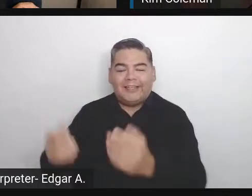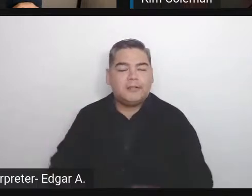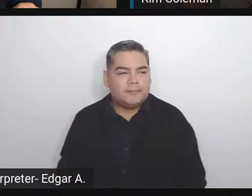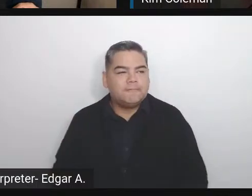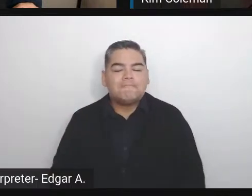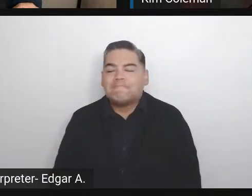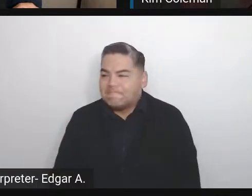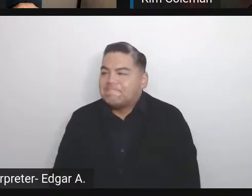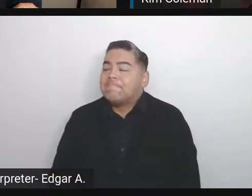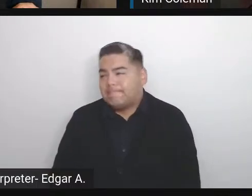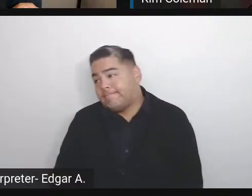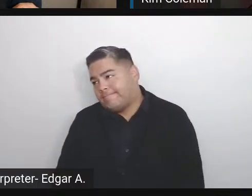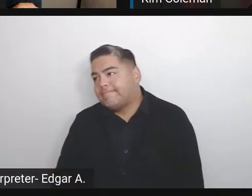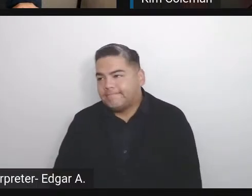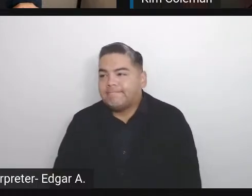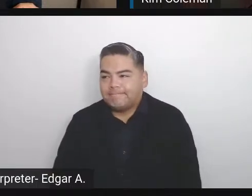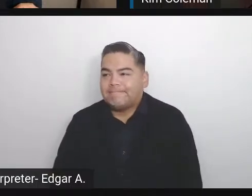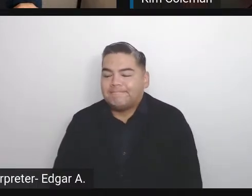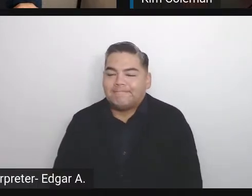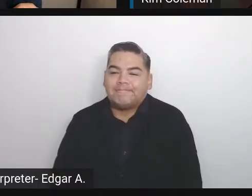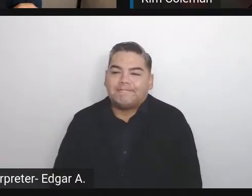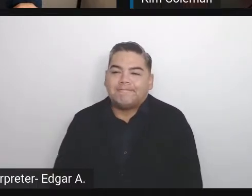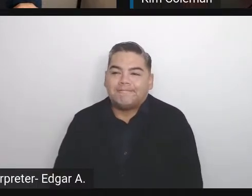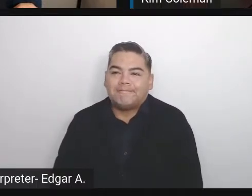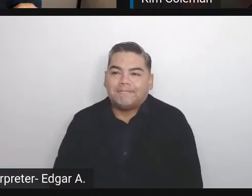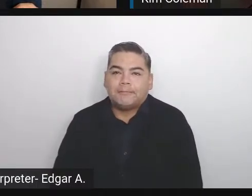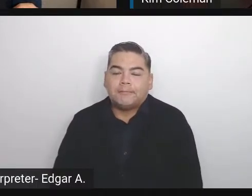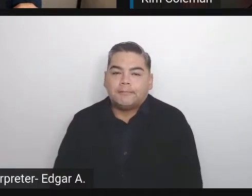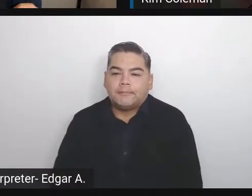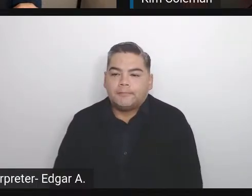work camps at some point. Because why not? ≫: For sure.